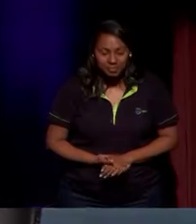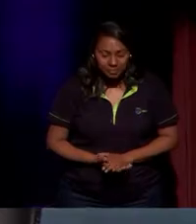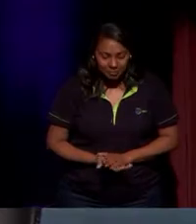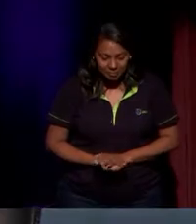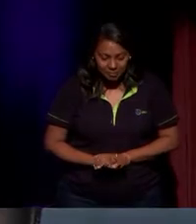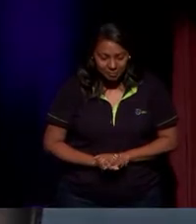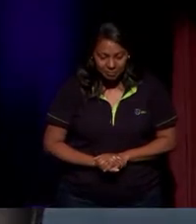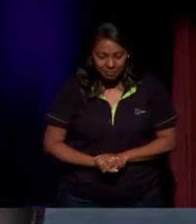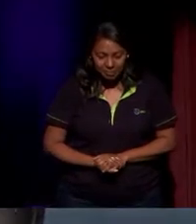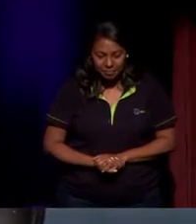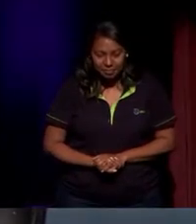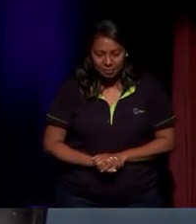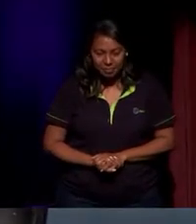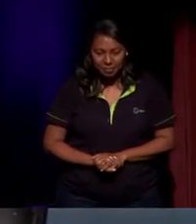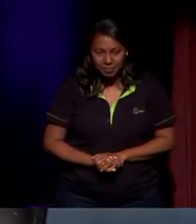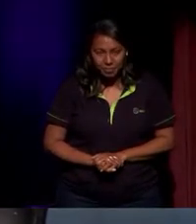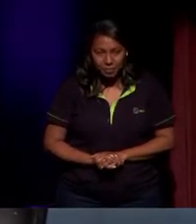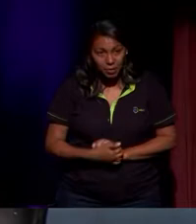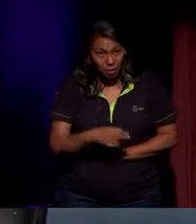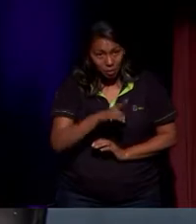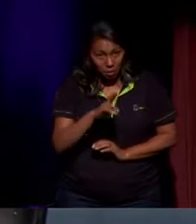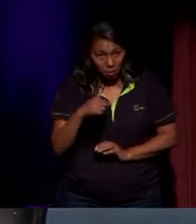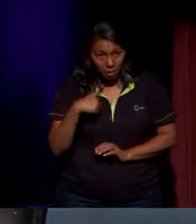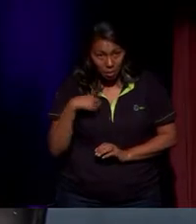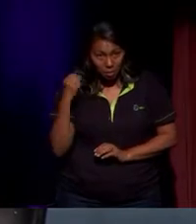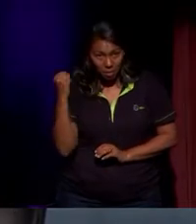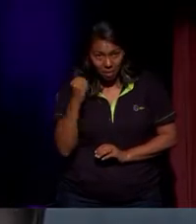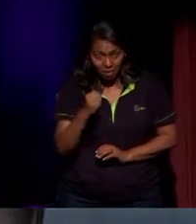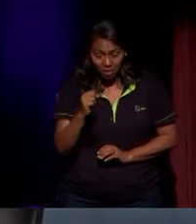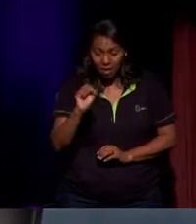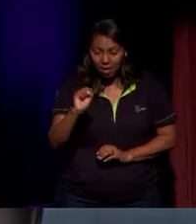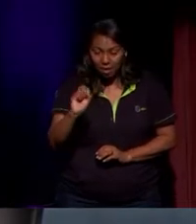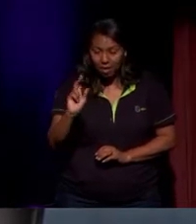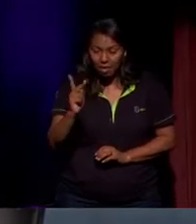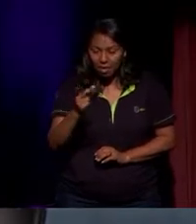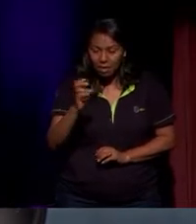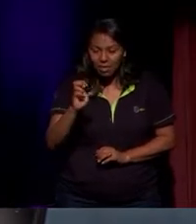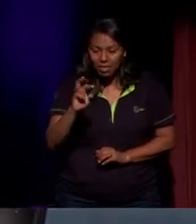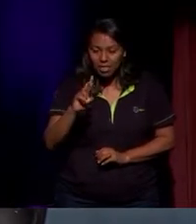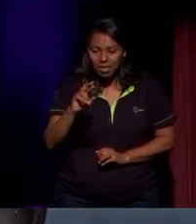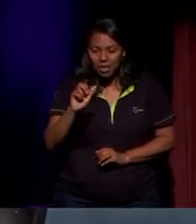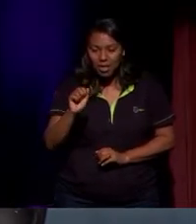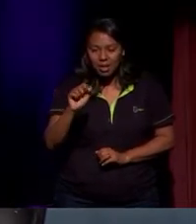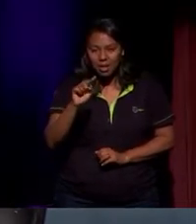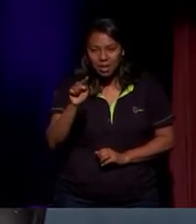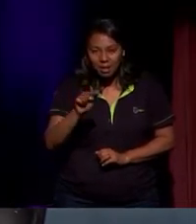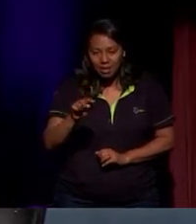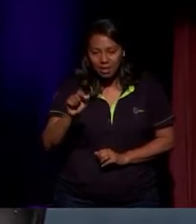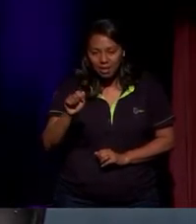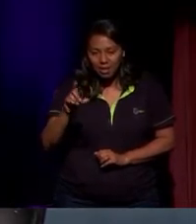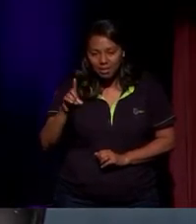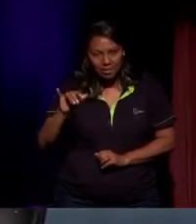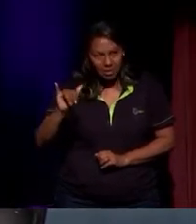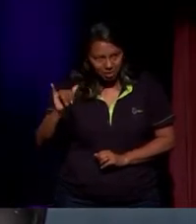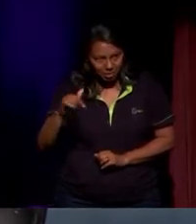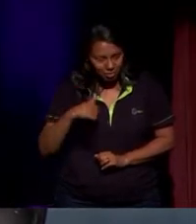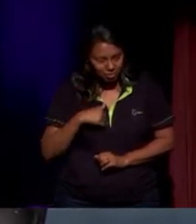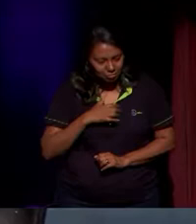I killed Sherazade. It is a passage with which I identify myself, I think everyone here will identify.